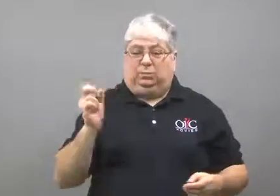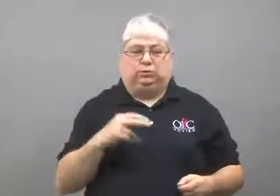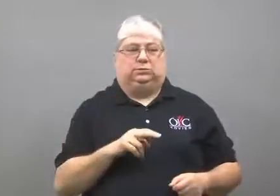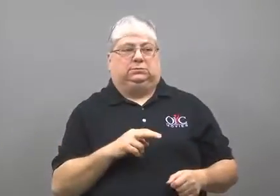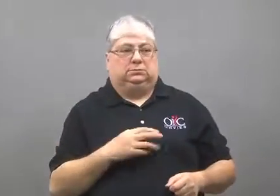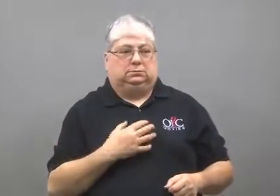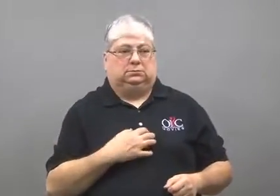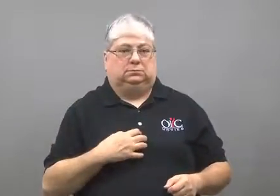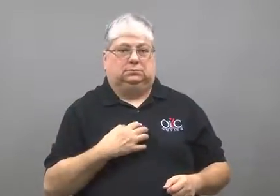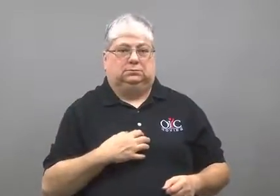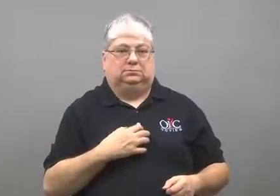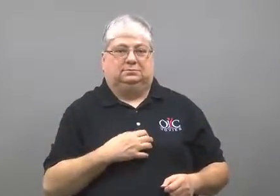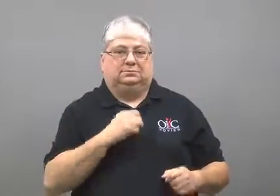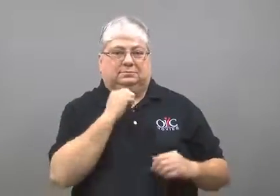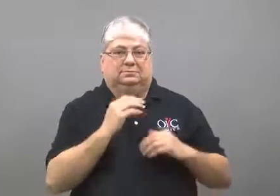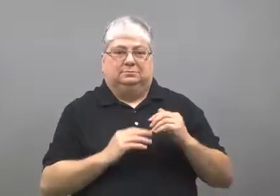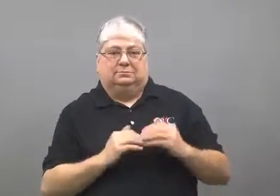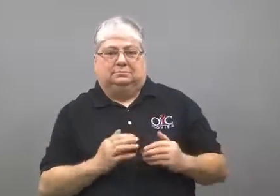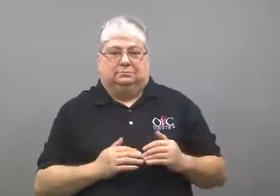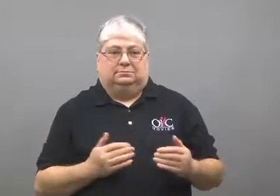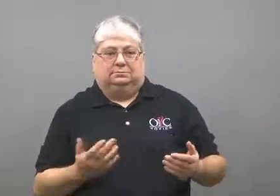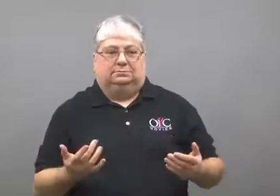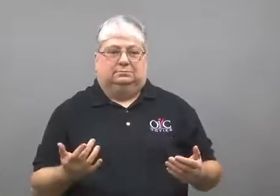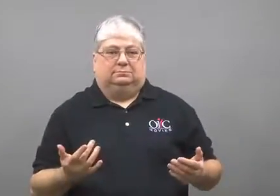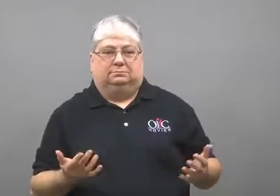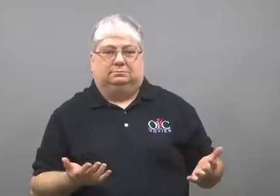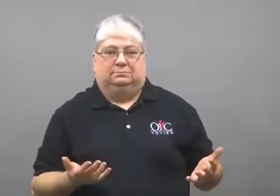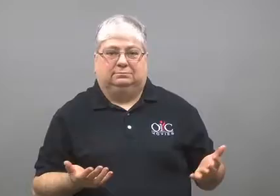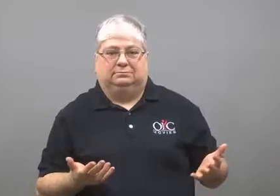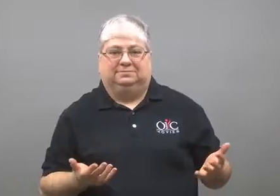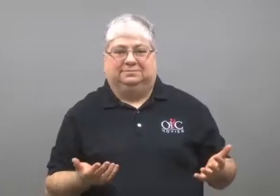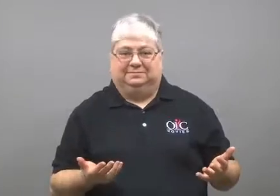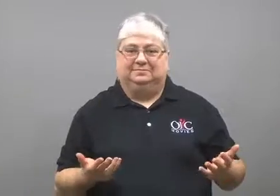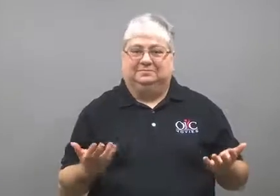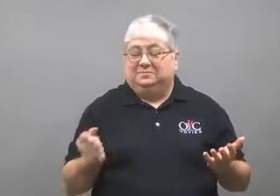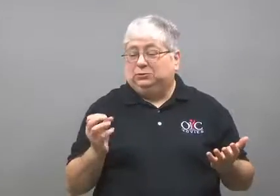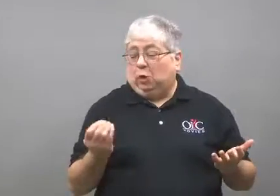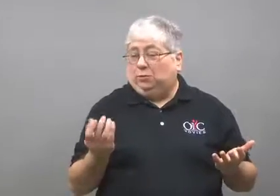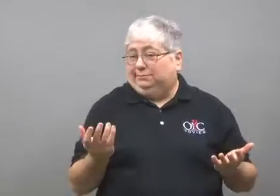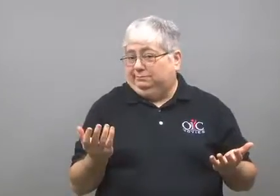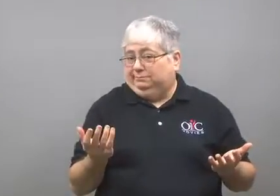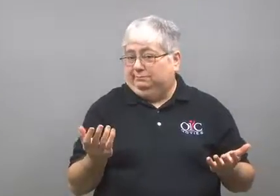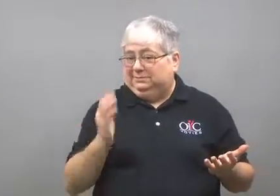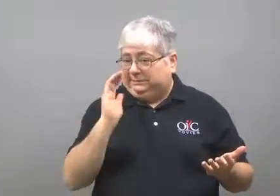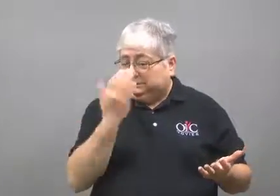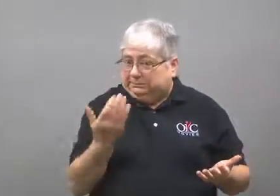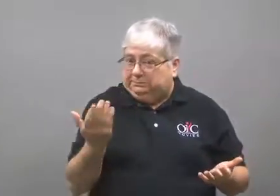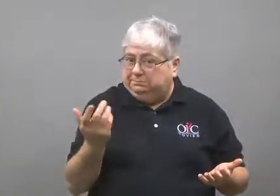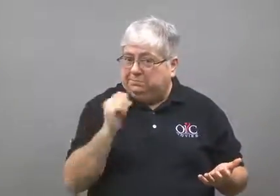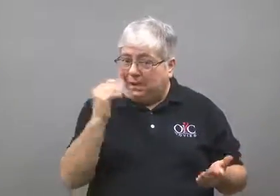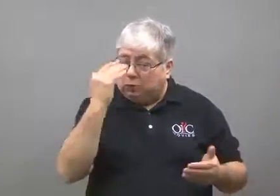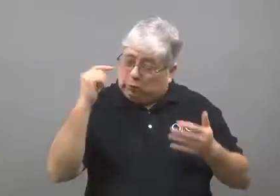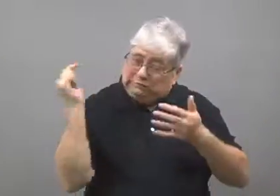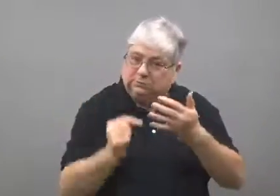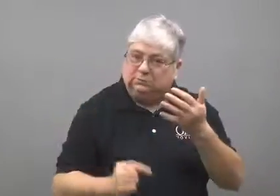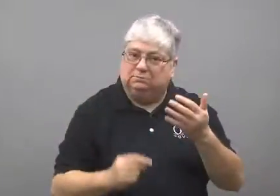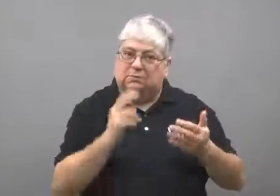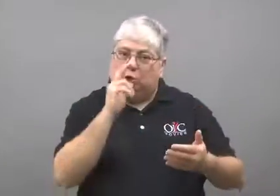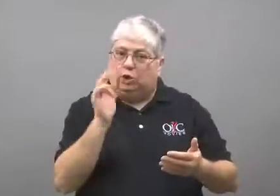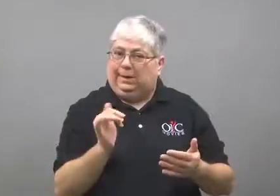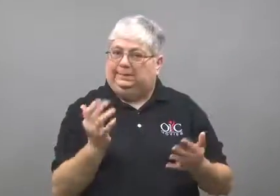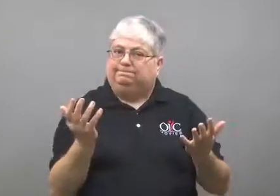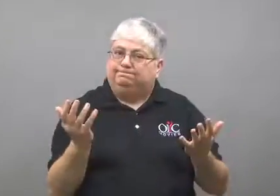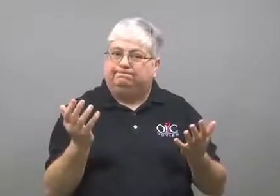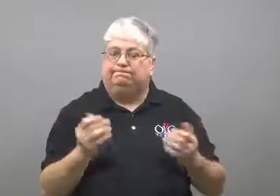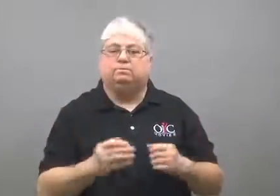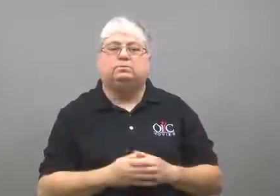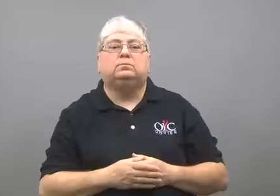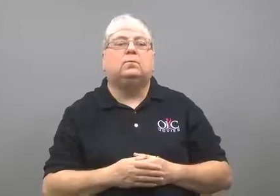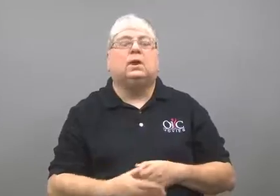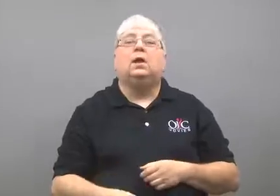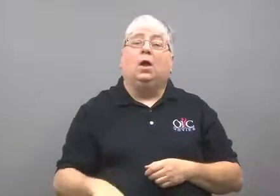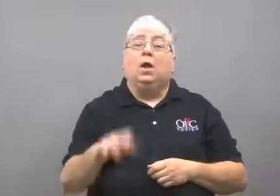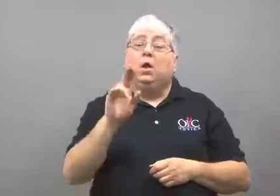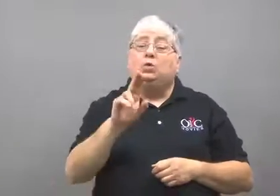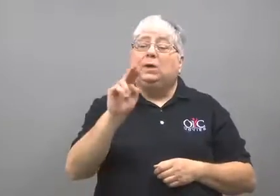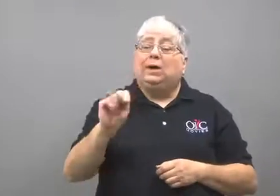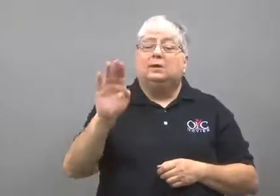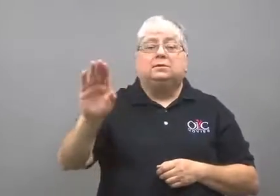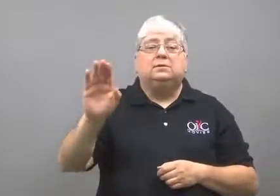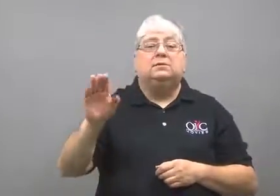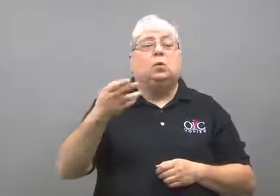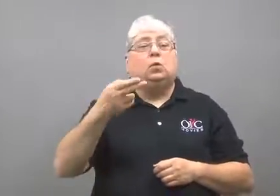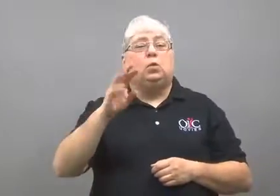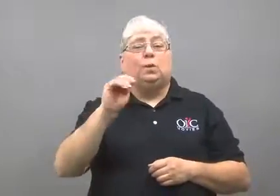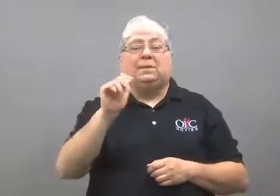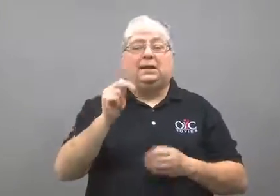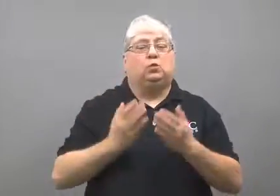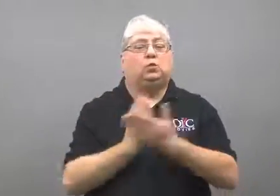Bush was obviously uncomfortable.